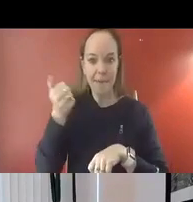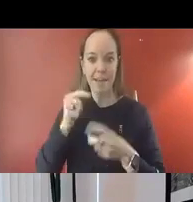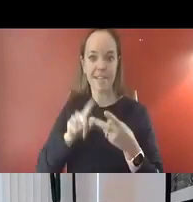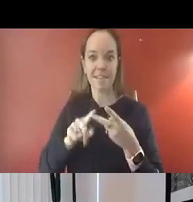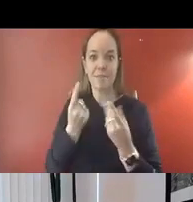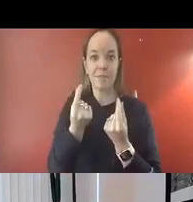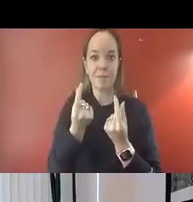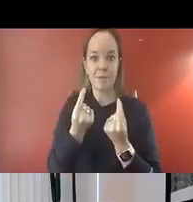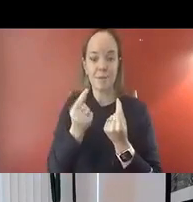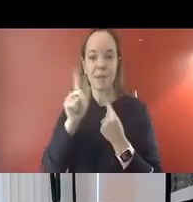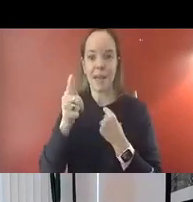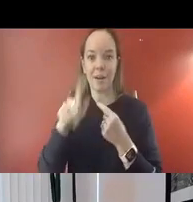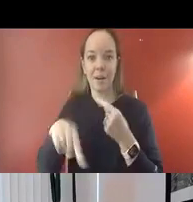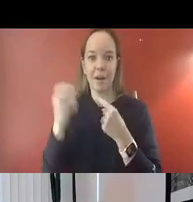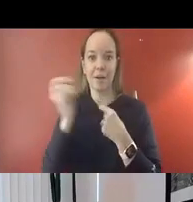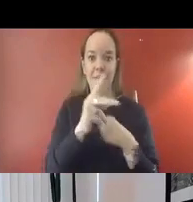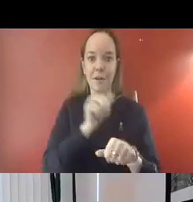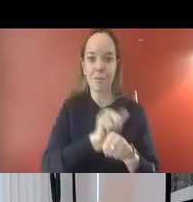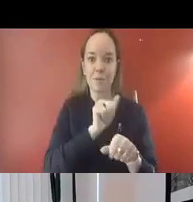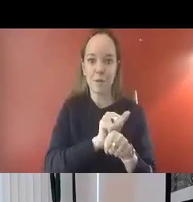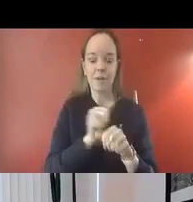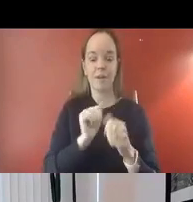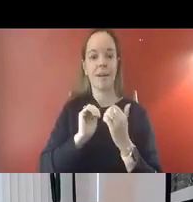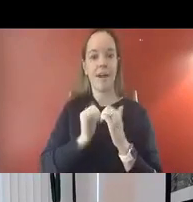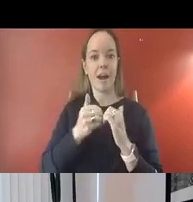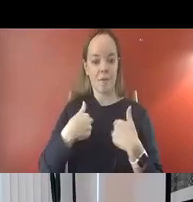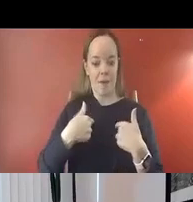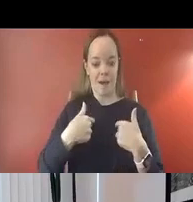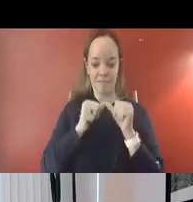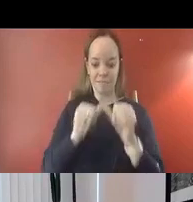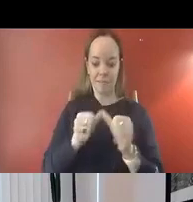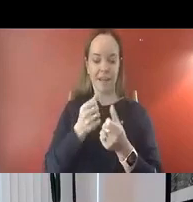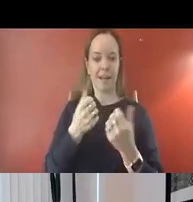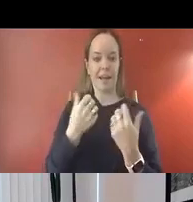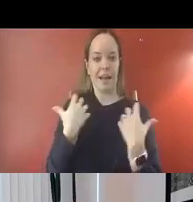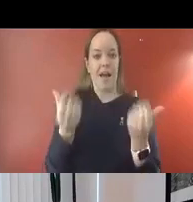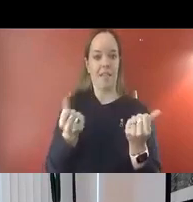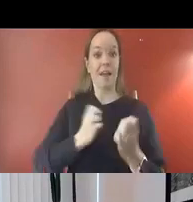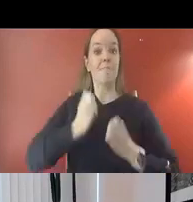and how to stay healthy in an emotional What to do when they get back to work way so that they can take over for their and how to stay healthy in an emotional